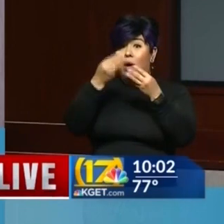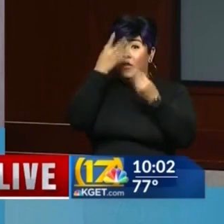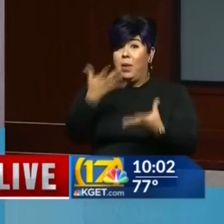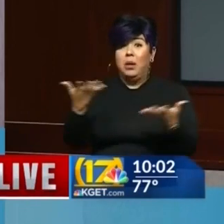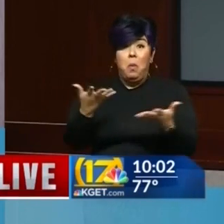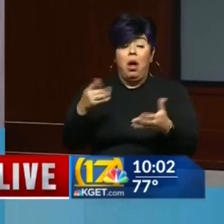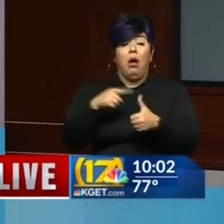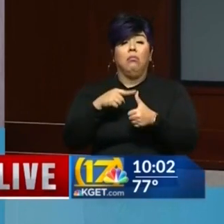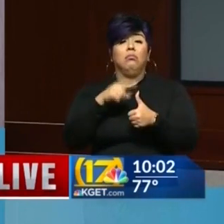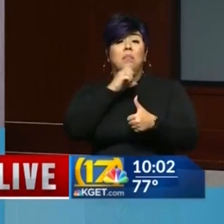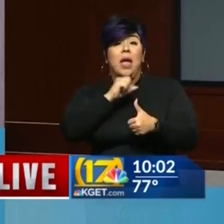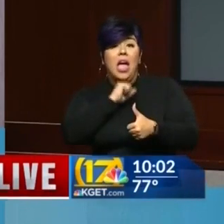OUR